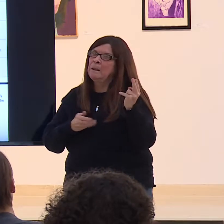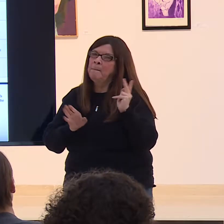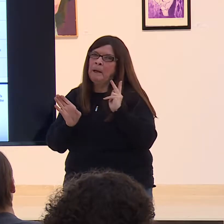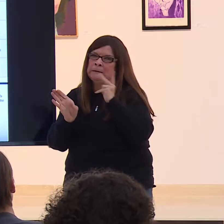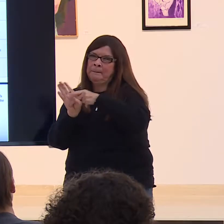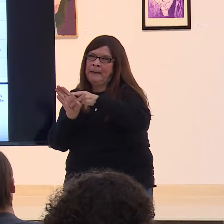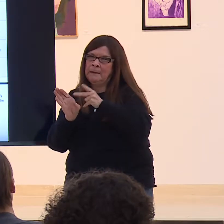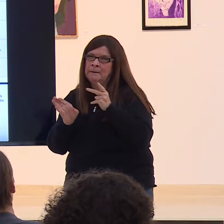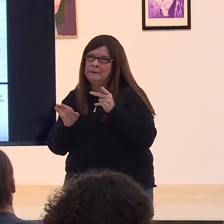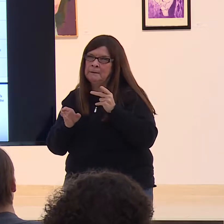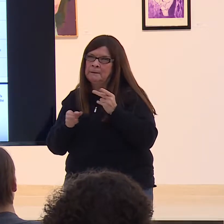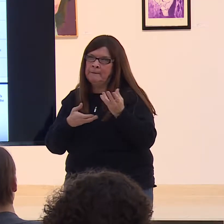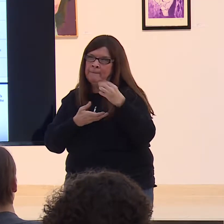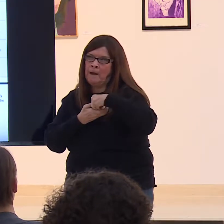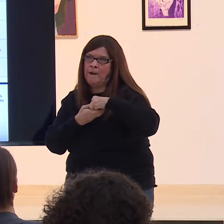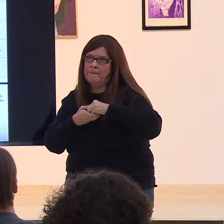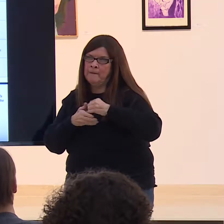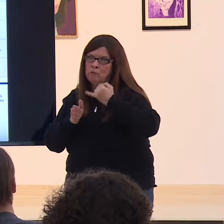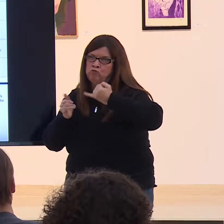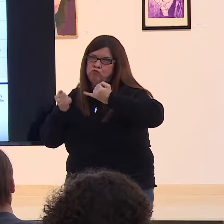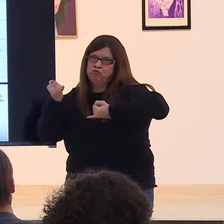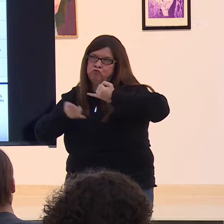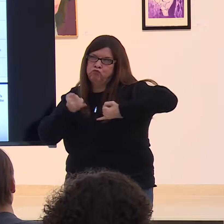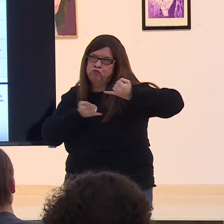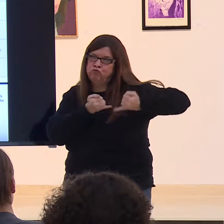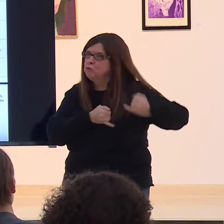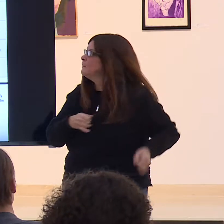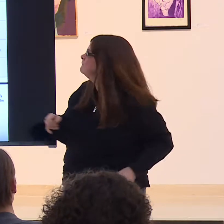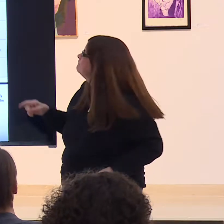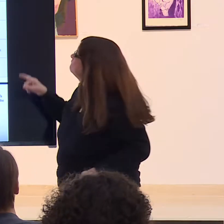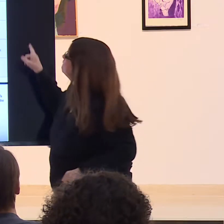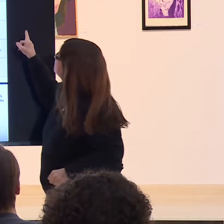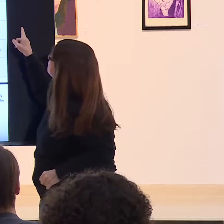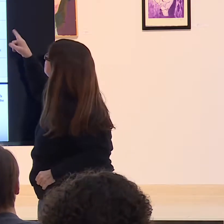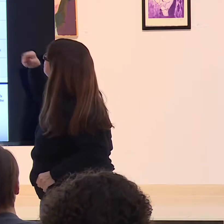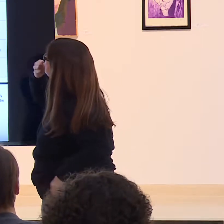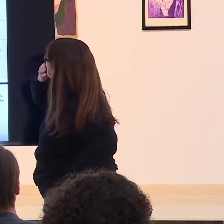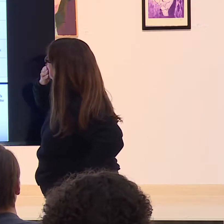I would say about 60 participants of artists